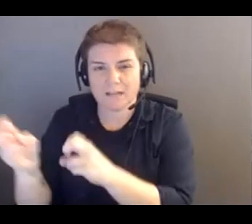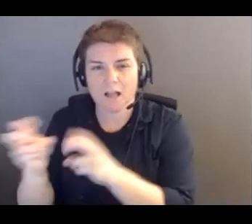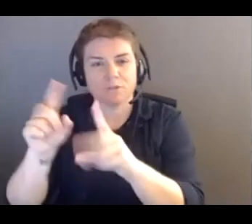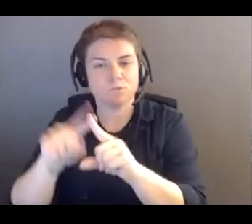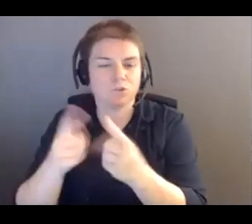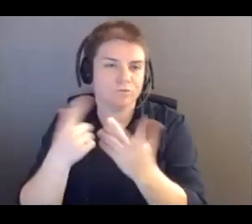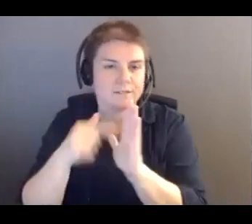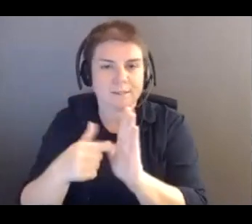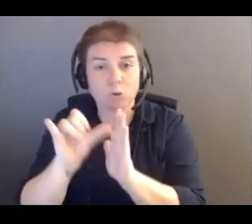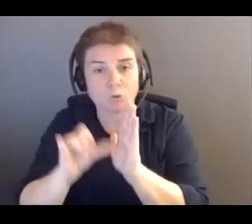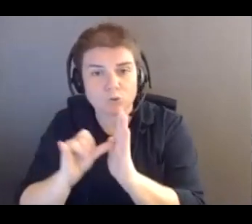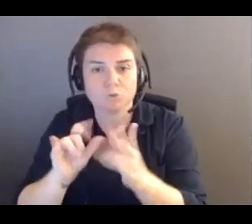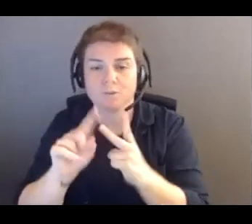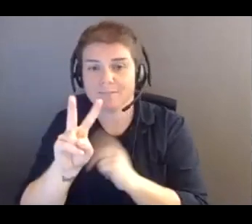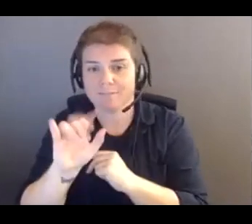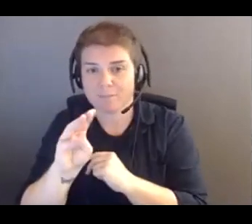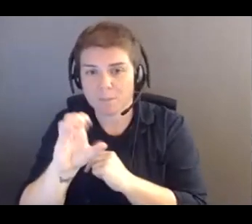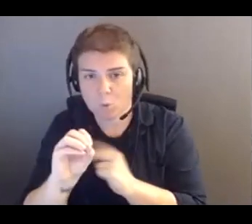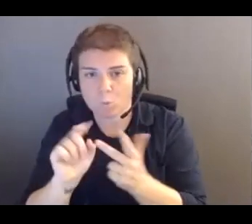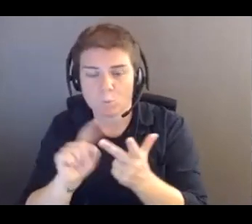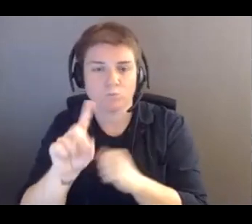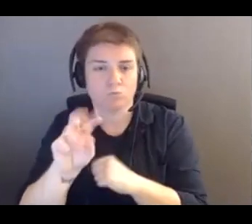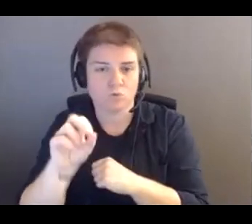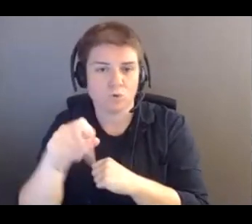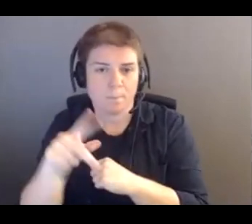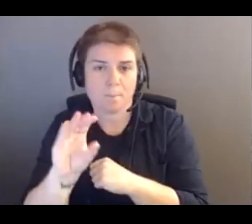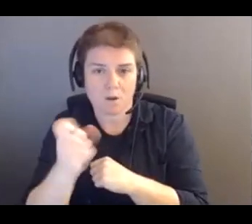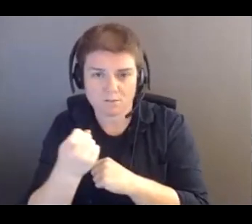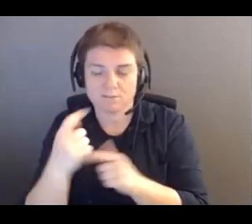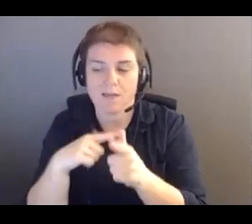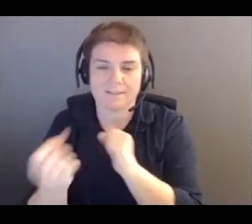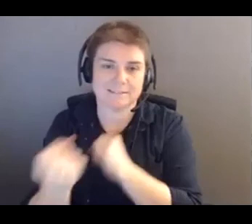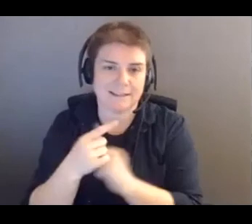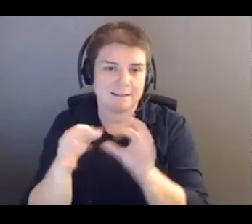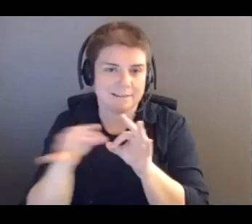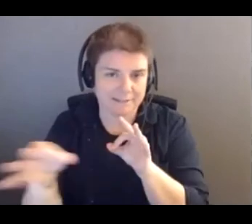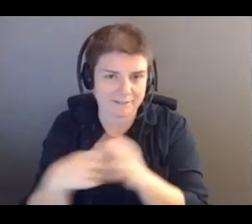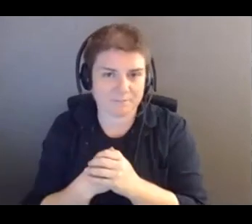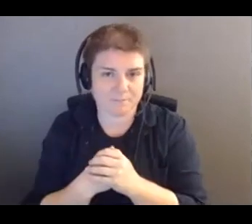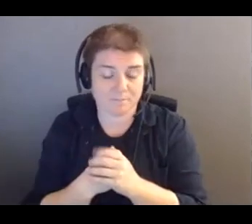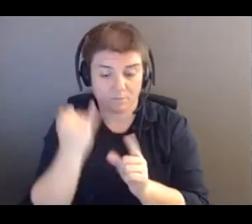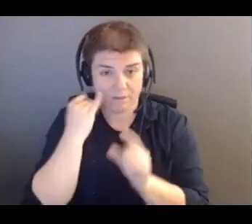Vimeo or Dropbox with the web link provided. If the link requires a password to access,